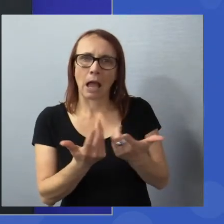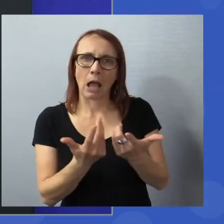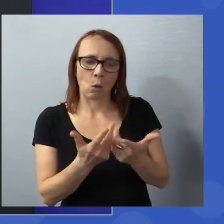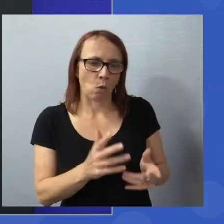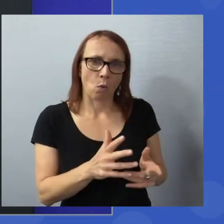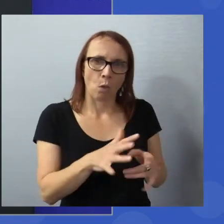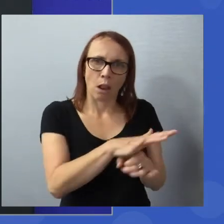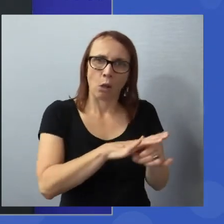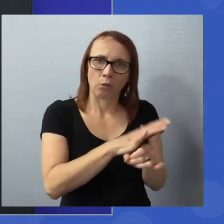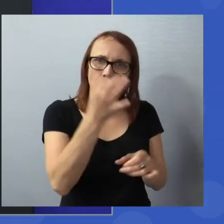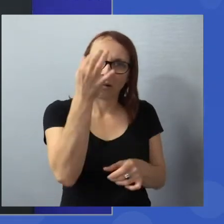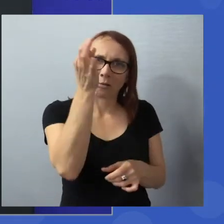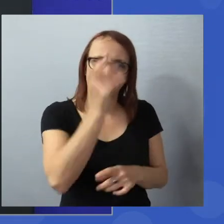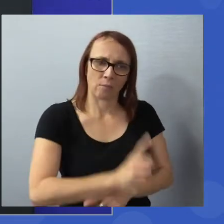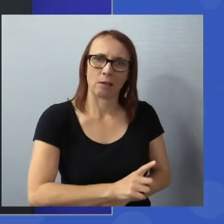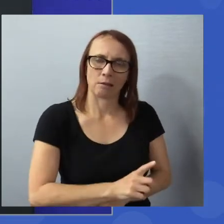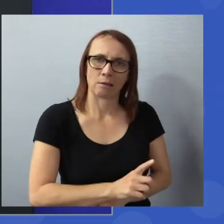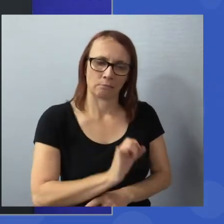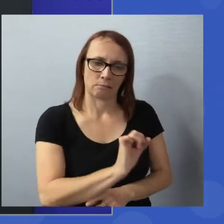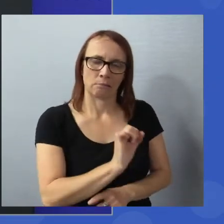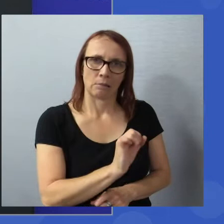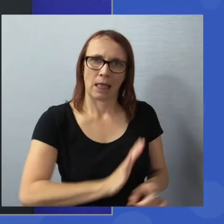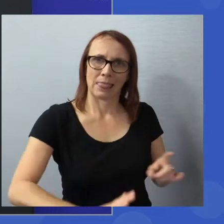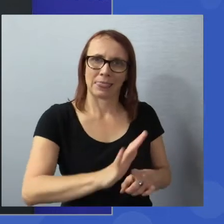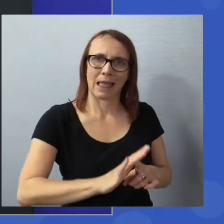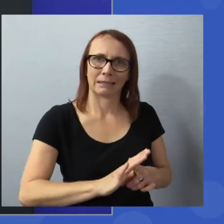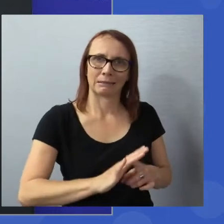level local governments can use land planning laws for example local